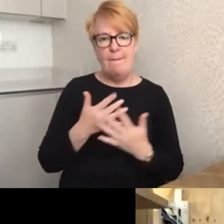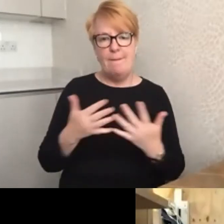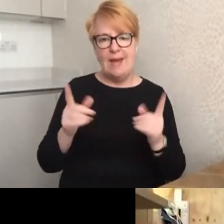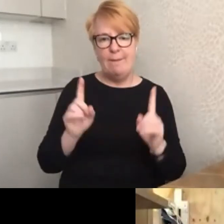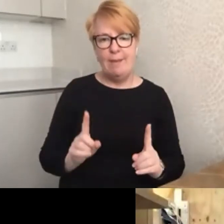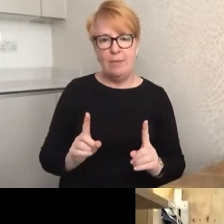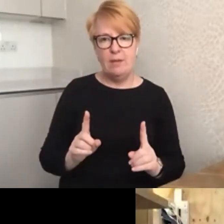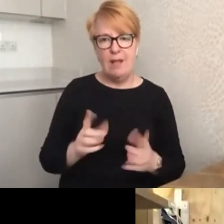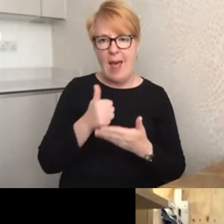come up with that structure?